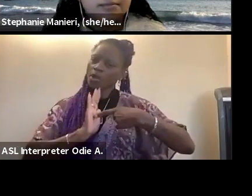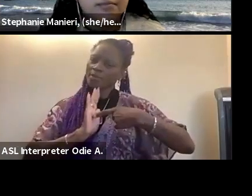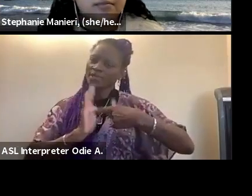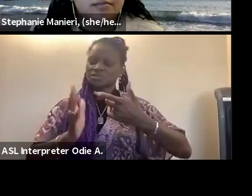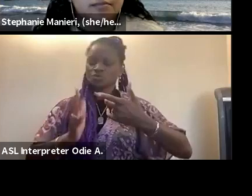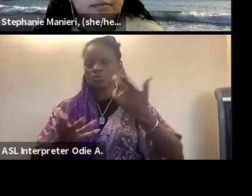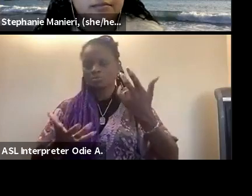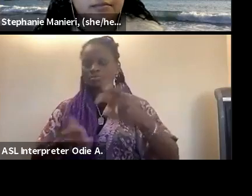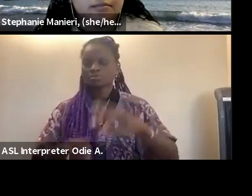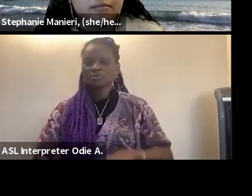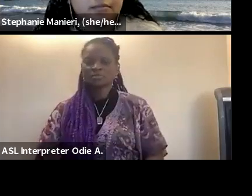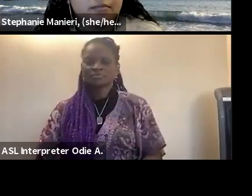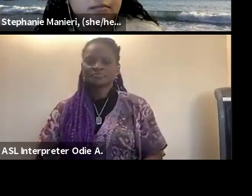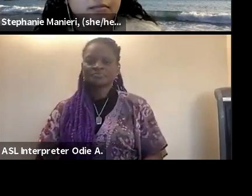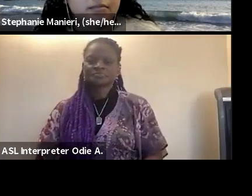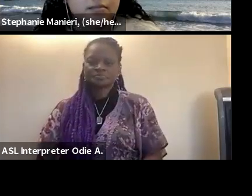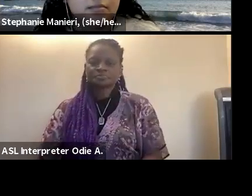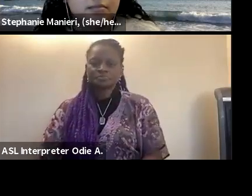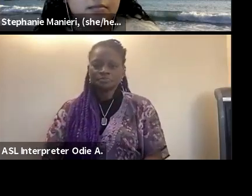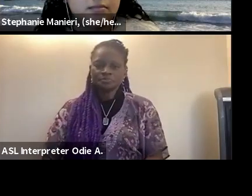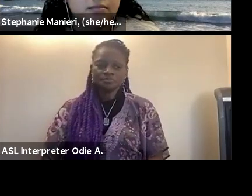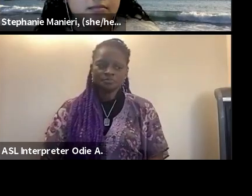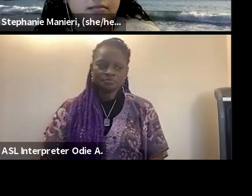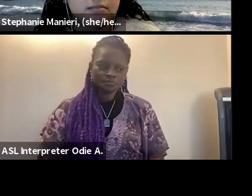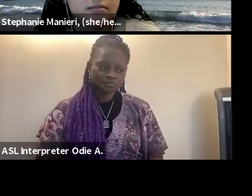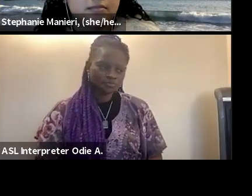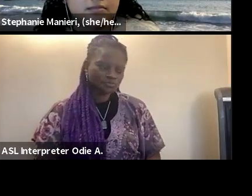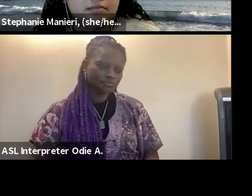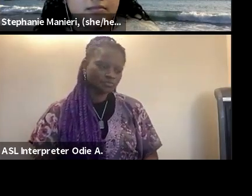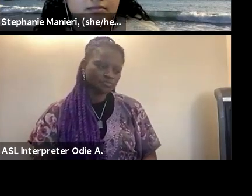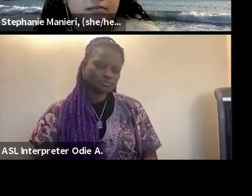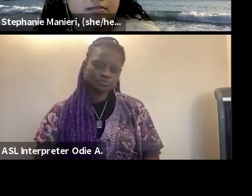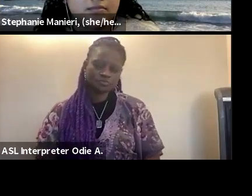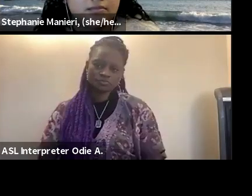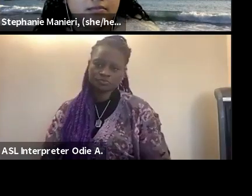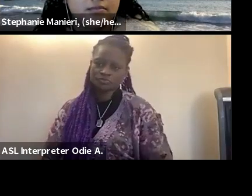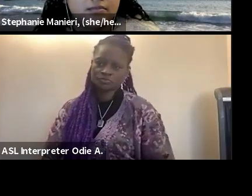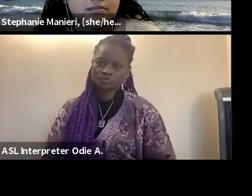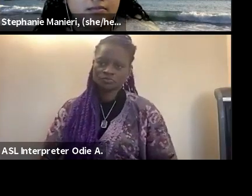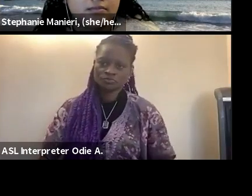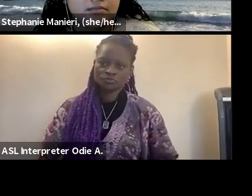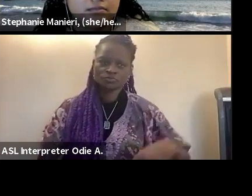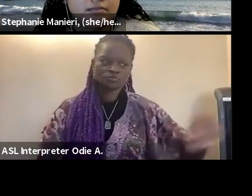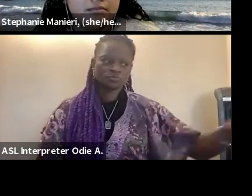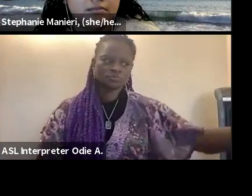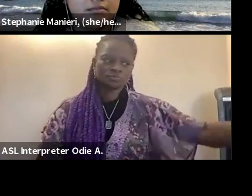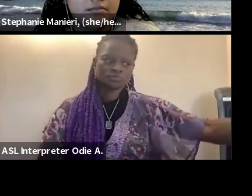So any particular organization or business that feels that